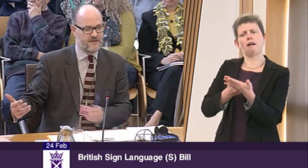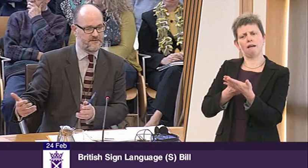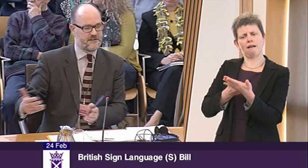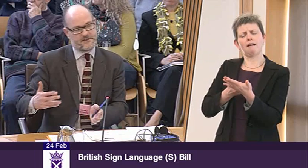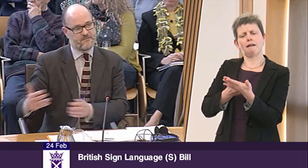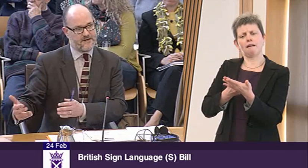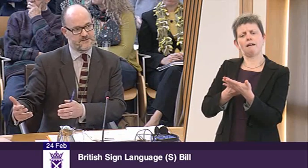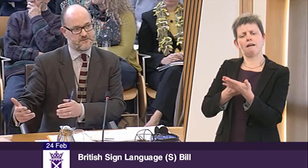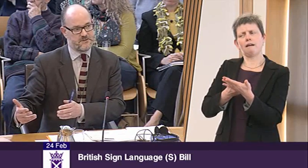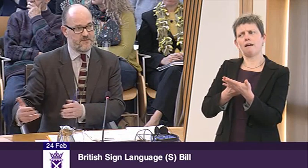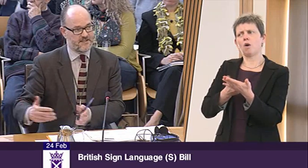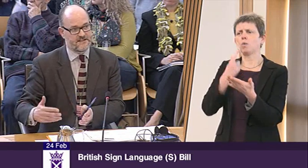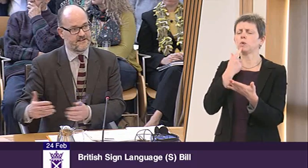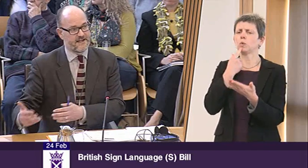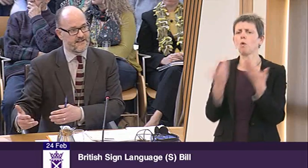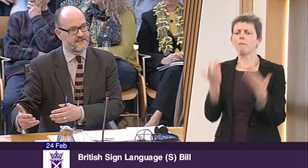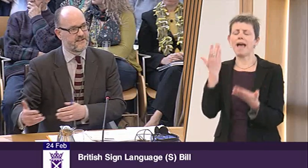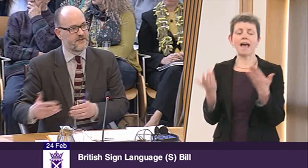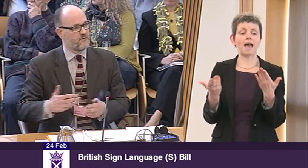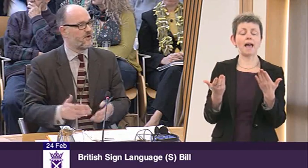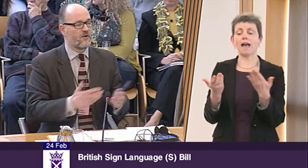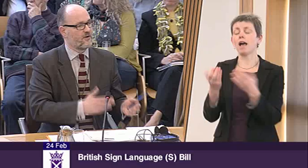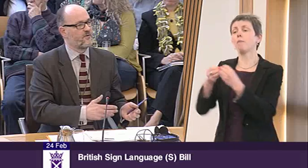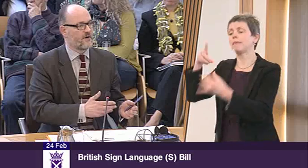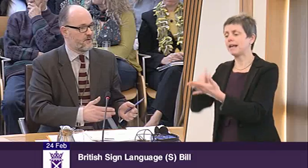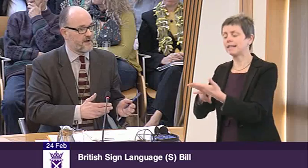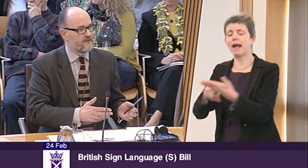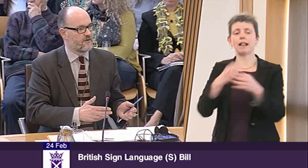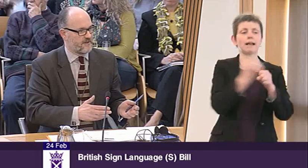about comparisons between BSL and Gaelic, we recognise that we are a long way away from